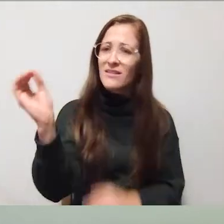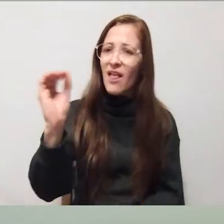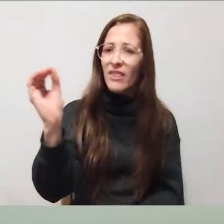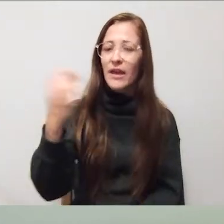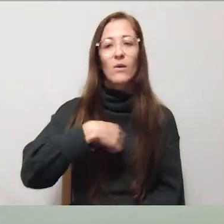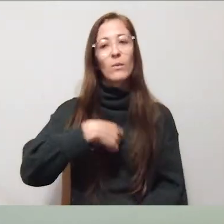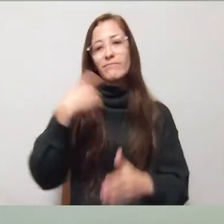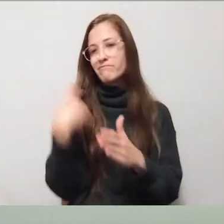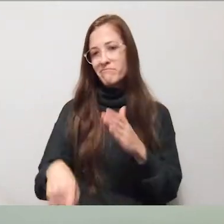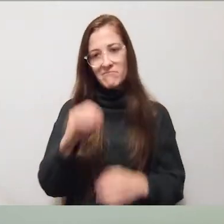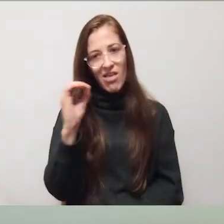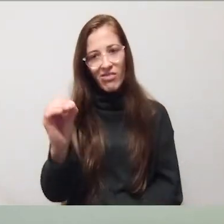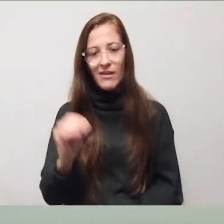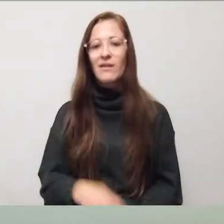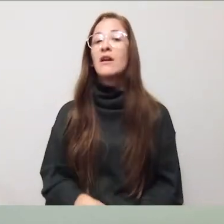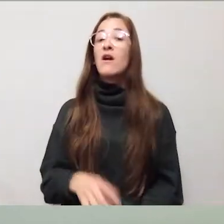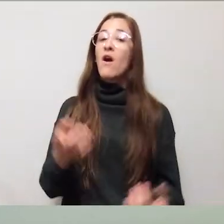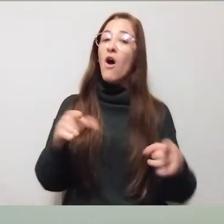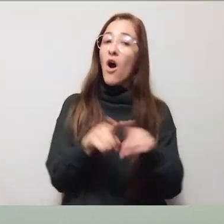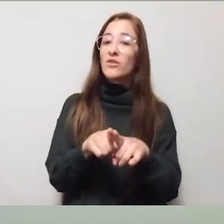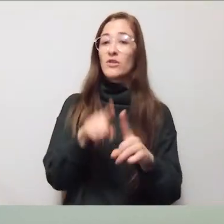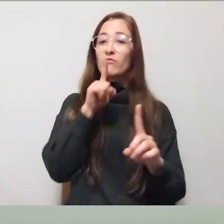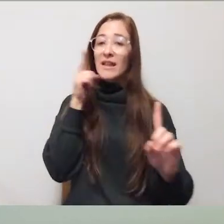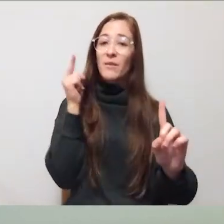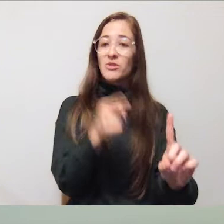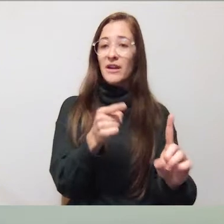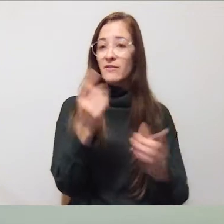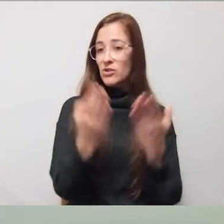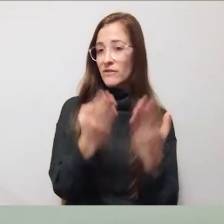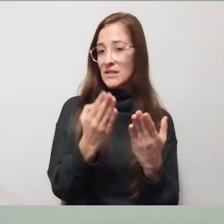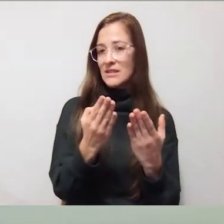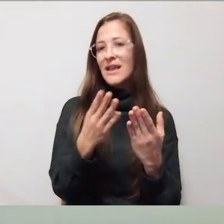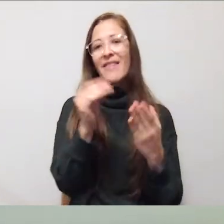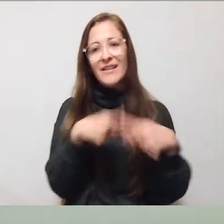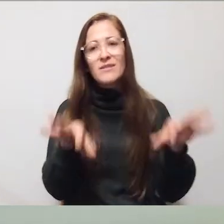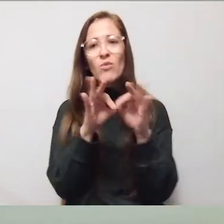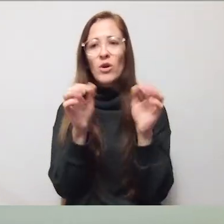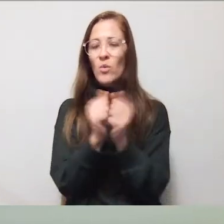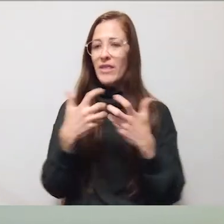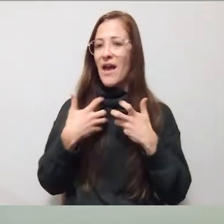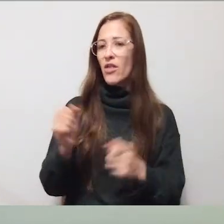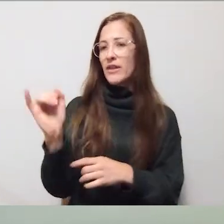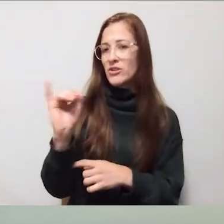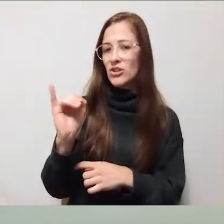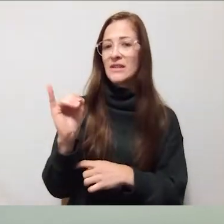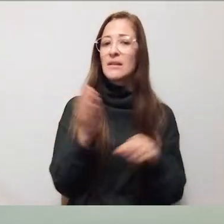The other thing is their objective services. And this is really important when you're looking at health insurance plans, where you might have a commission sales representative